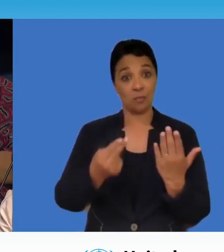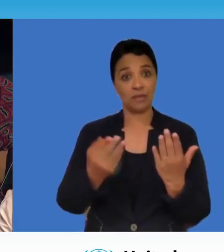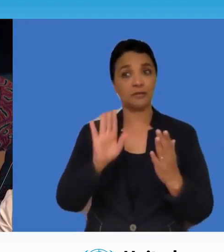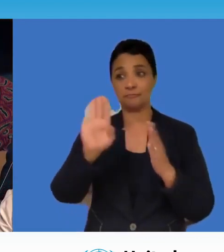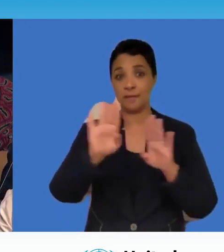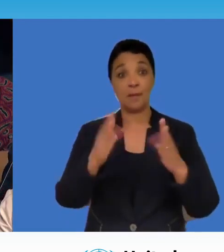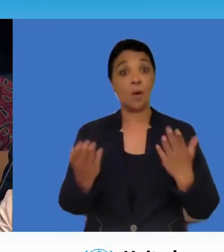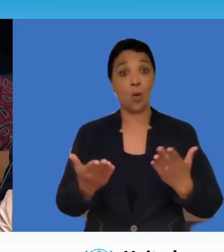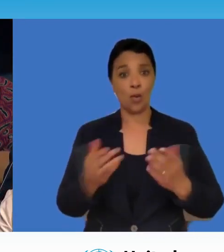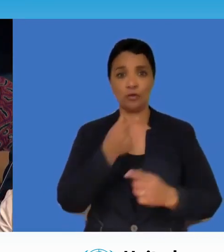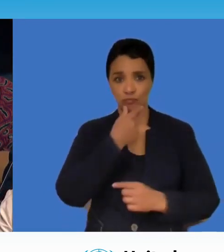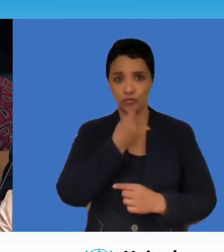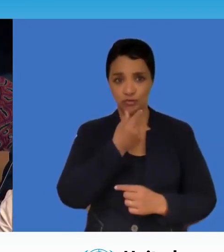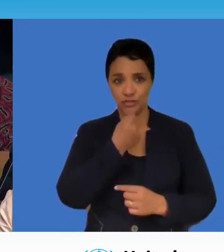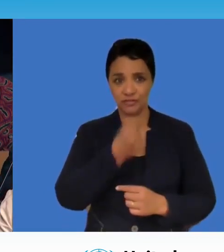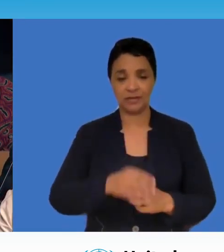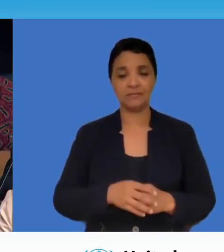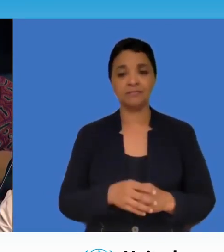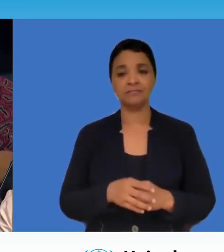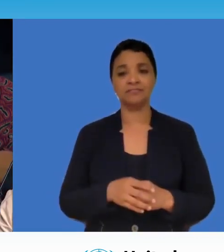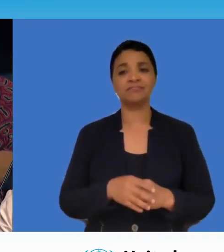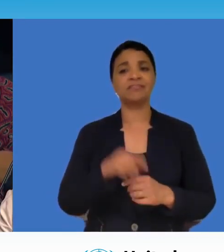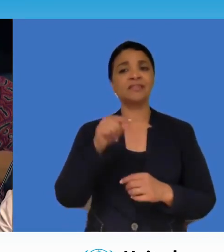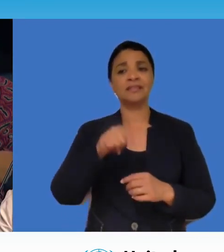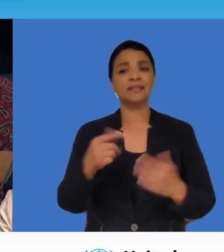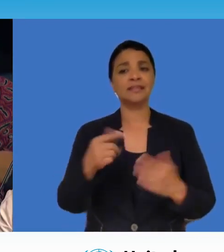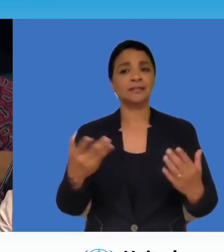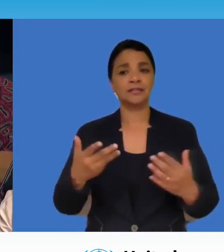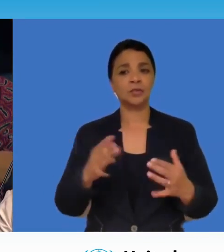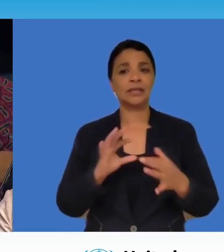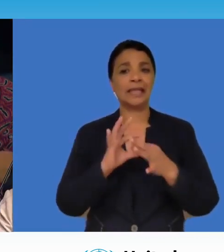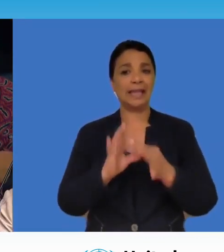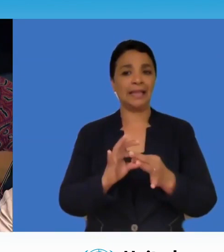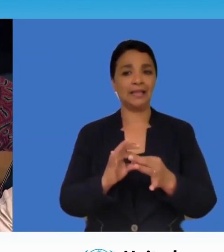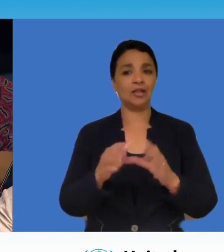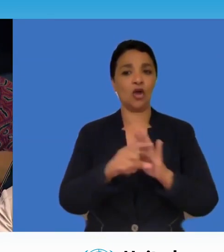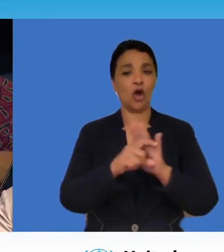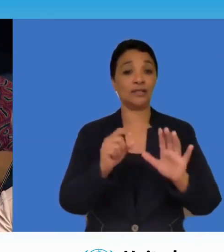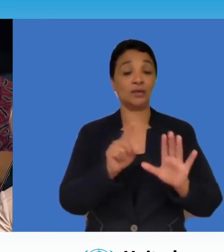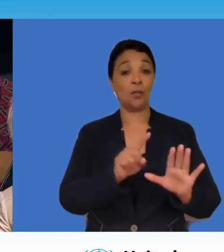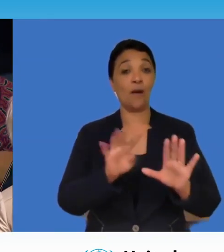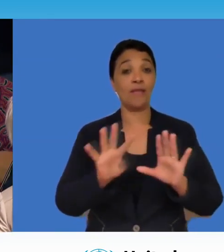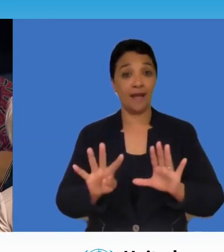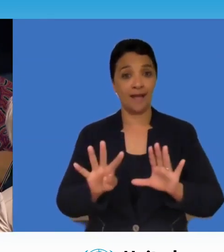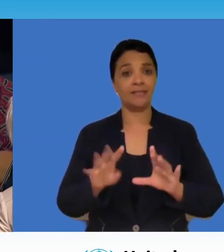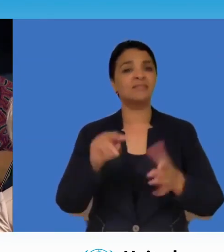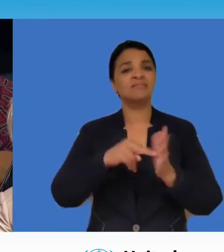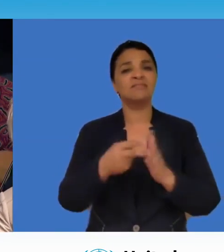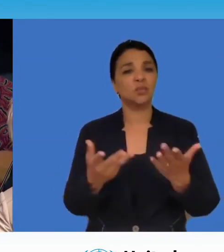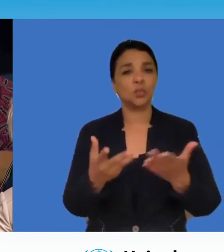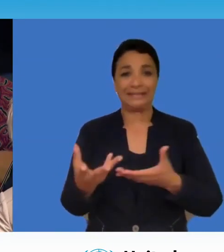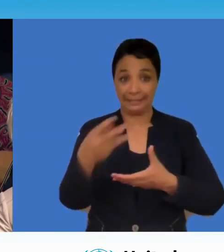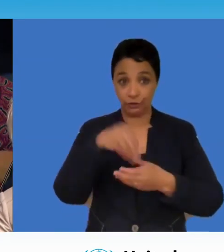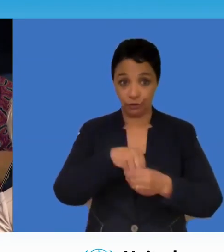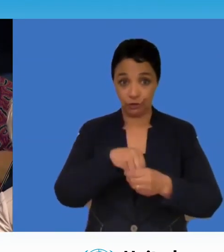about inclusion represented by my artwork here the over 50,000 year old fossilized Footprints from a